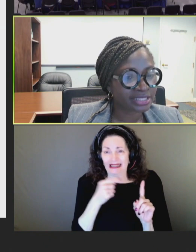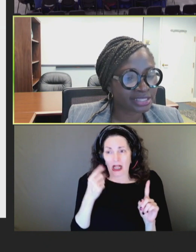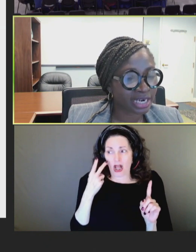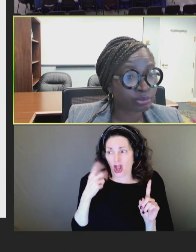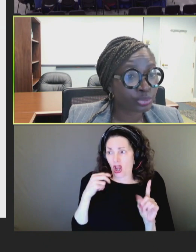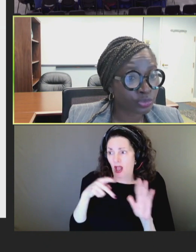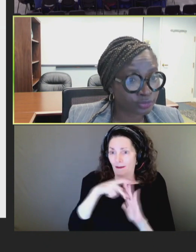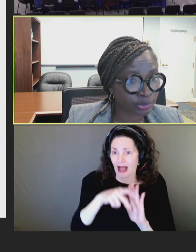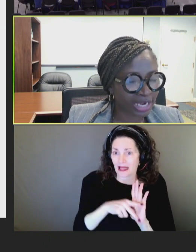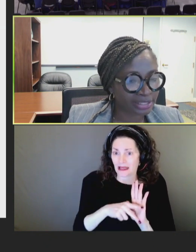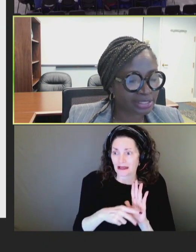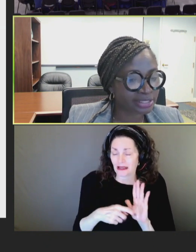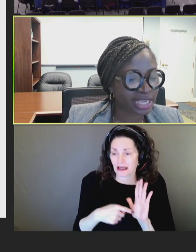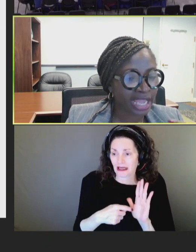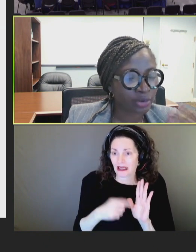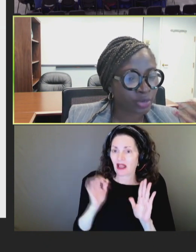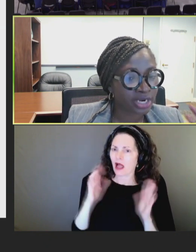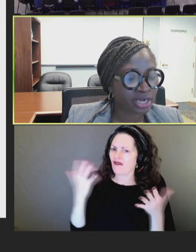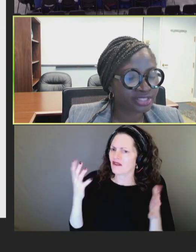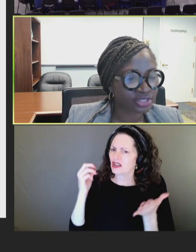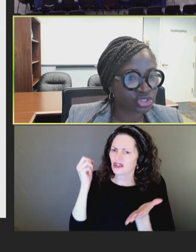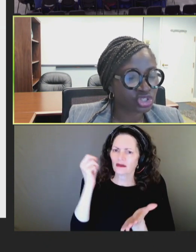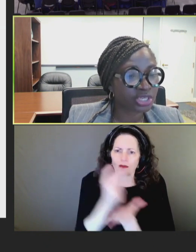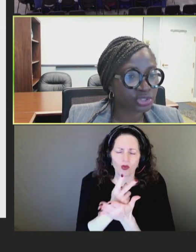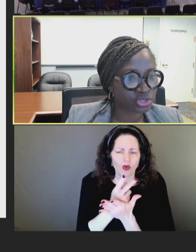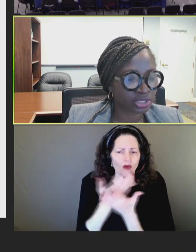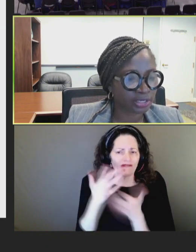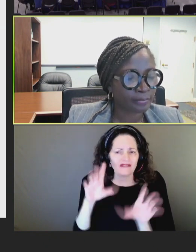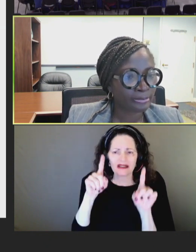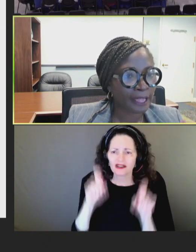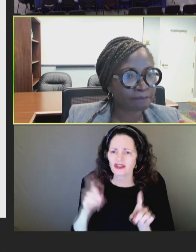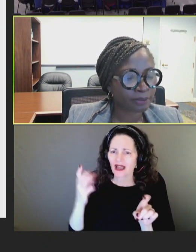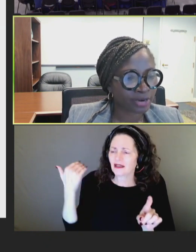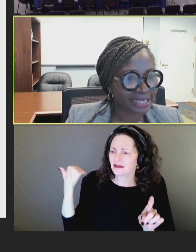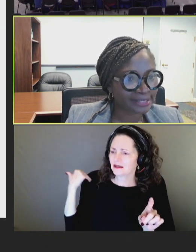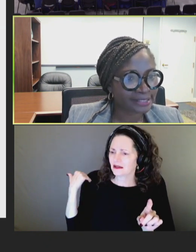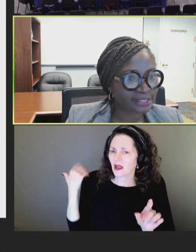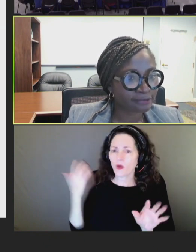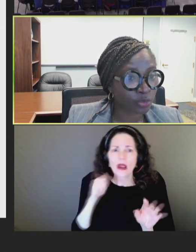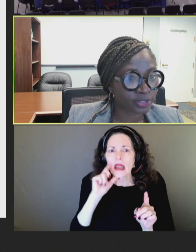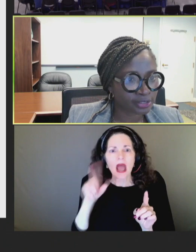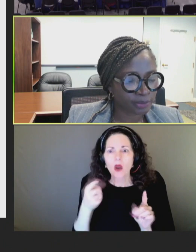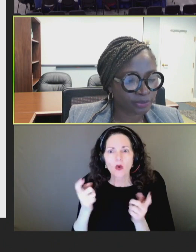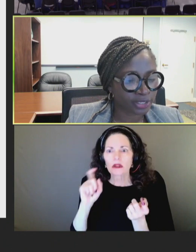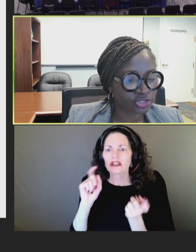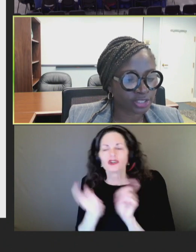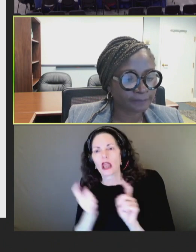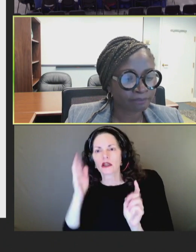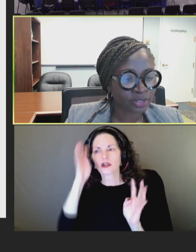This is an approved practice. And we are not just changing the practices for this population.